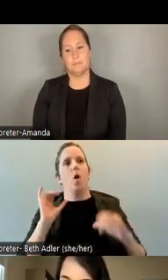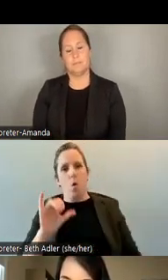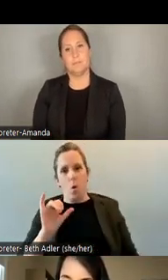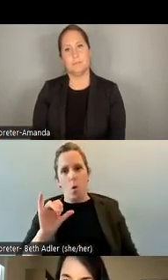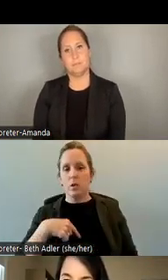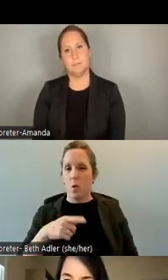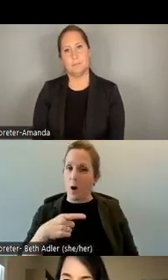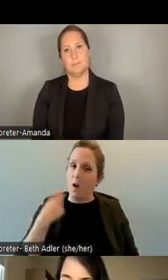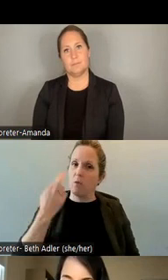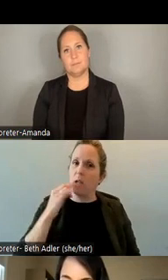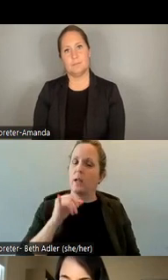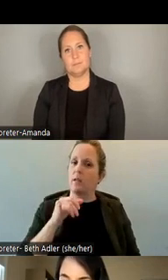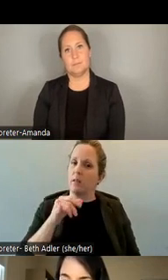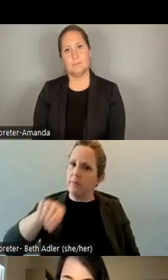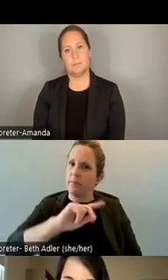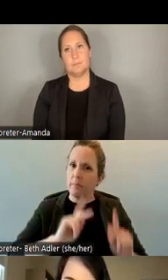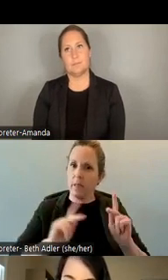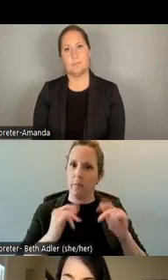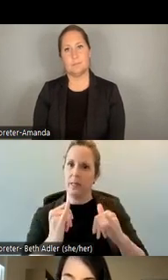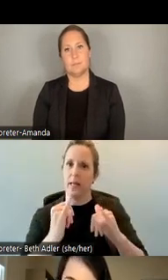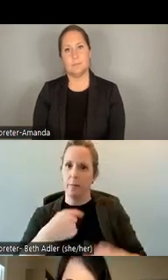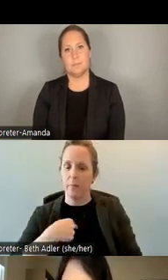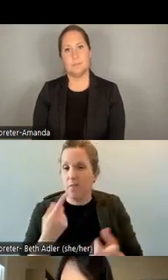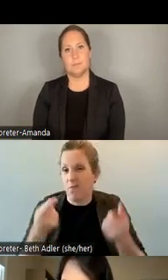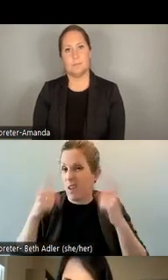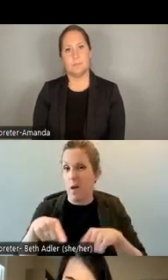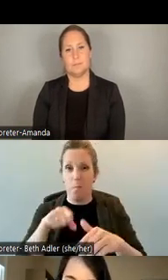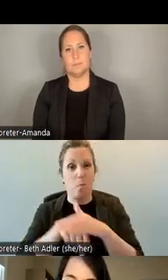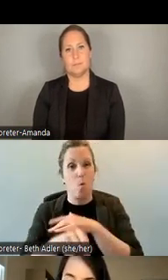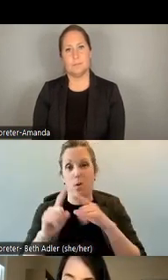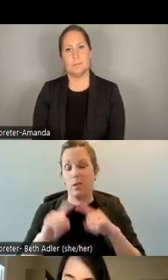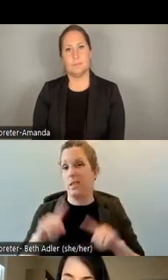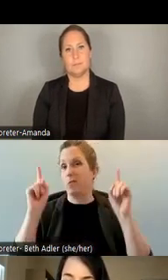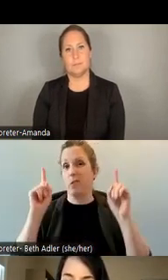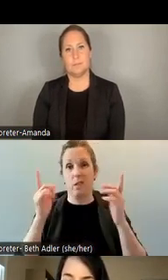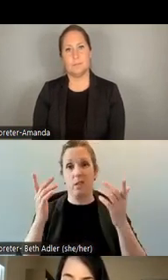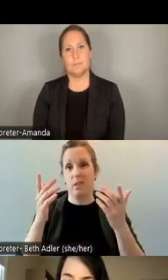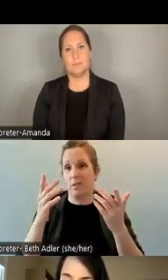like me and just happen to have been born into a completely different set of circumstances in life